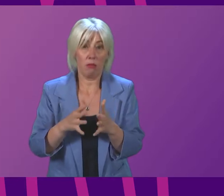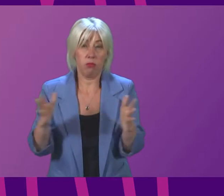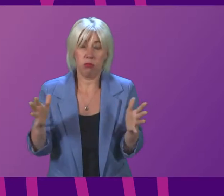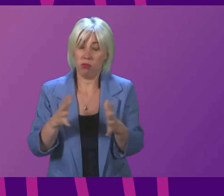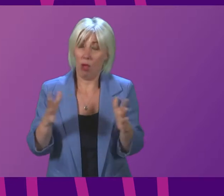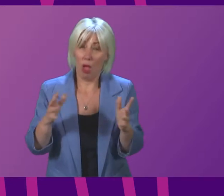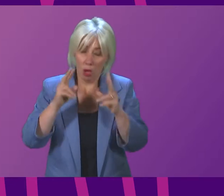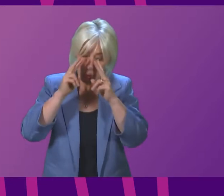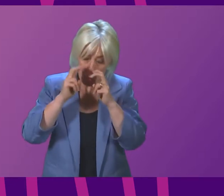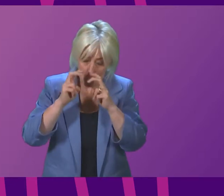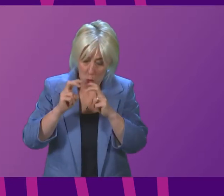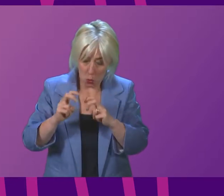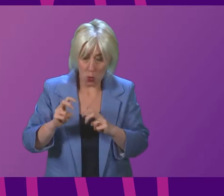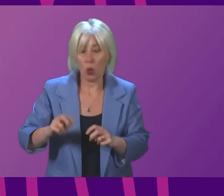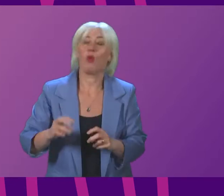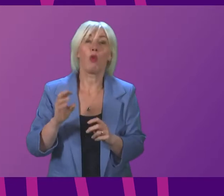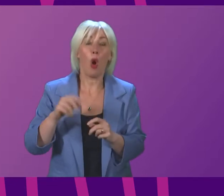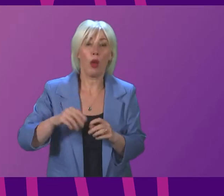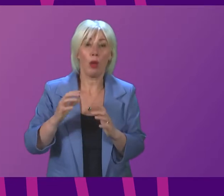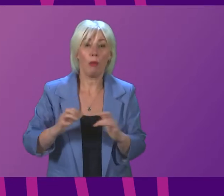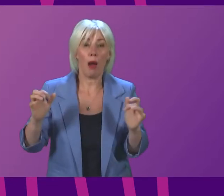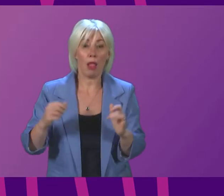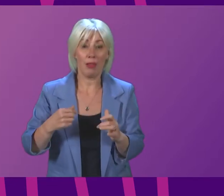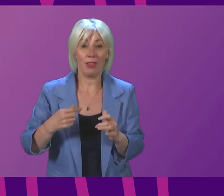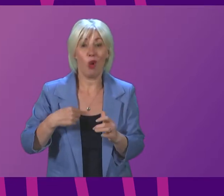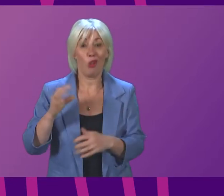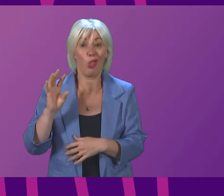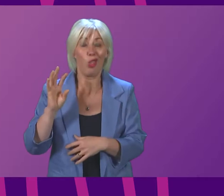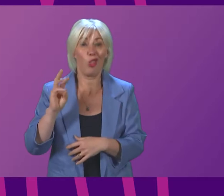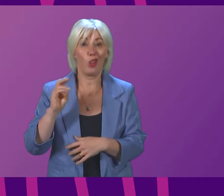not least in my Thursday morning meetings with Mr Whittle and his colleagues.